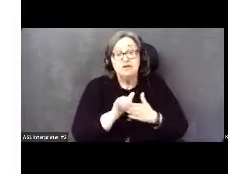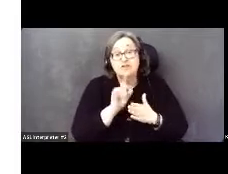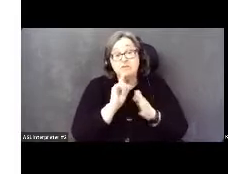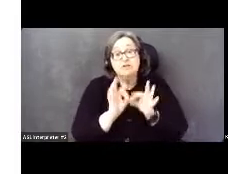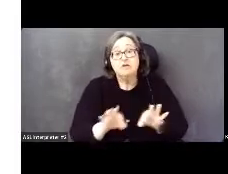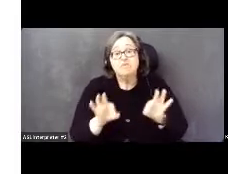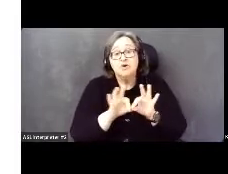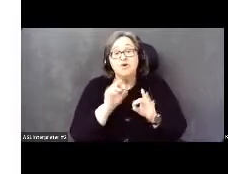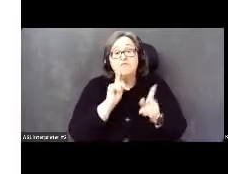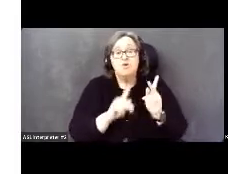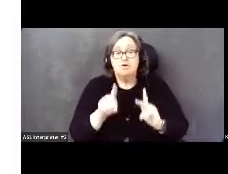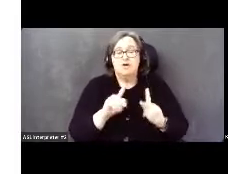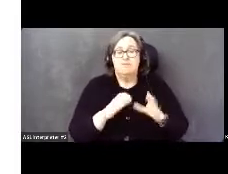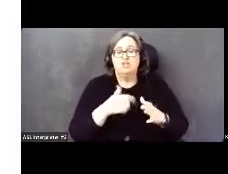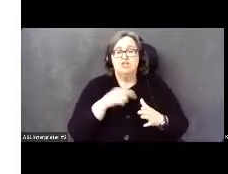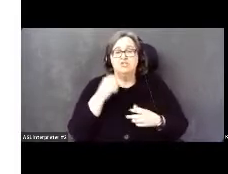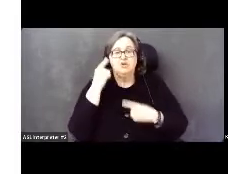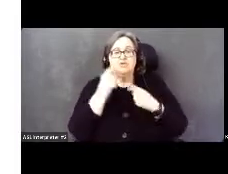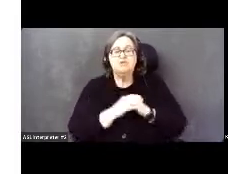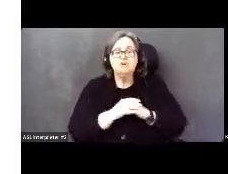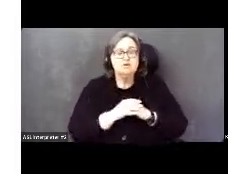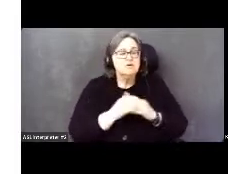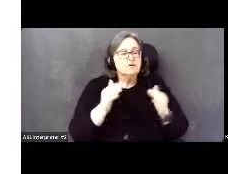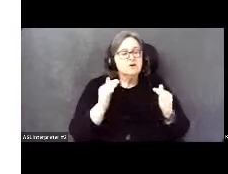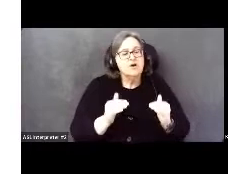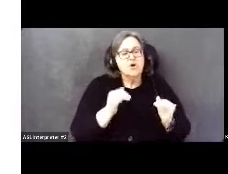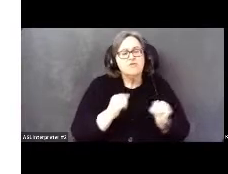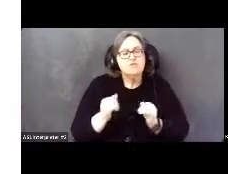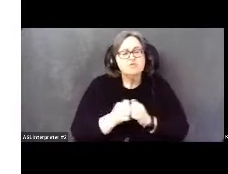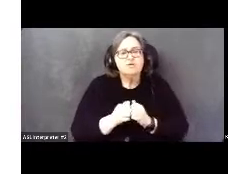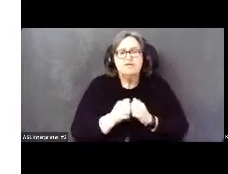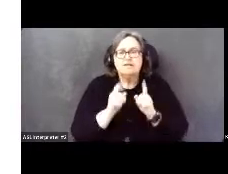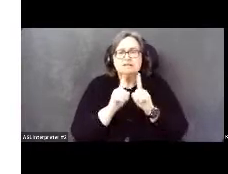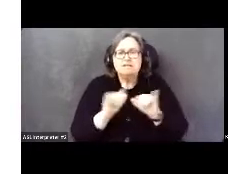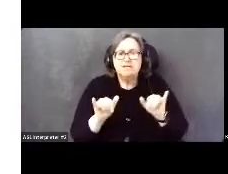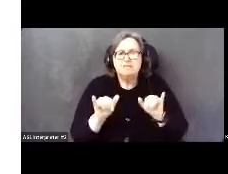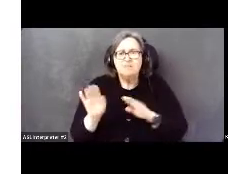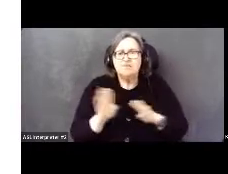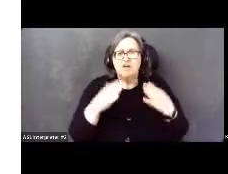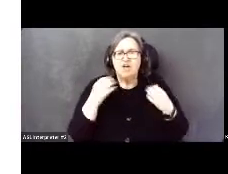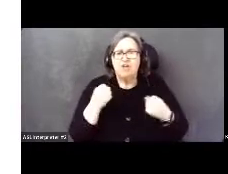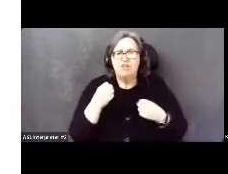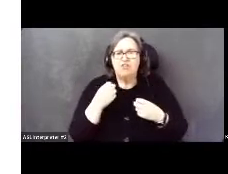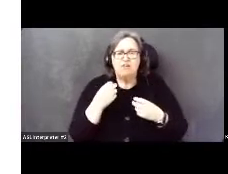population for me to think about. Or individuals with co-occurring behavioral health conditions. Because there's such a remarkable